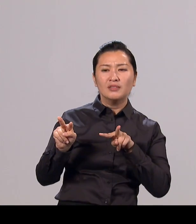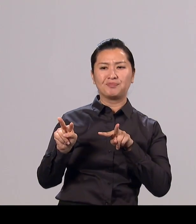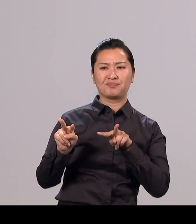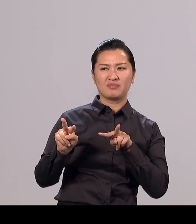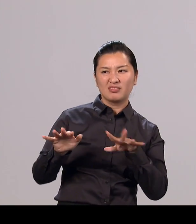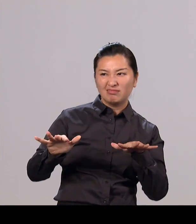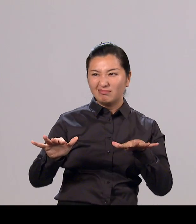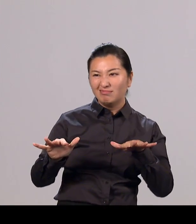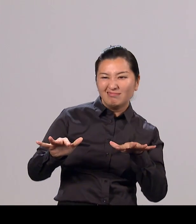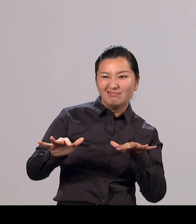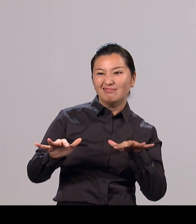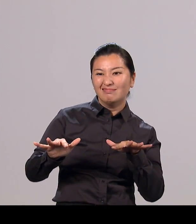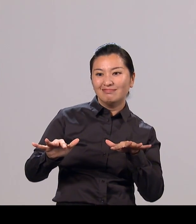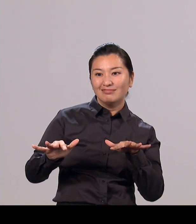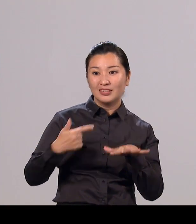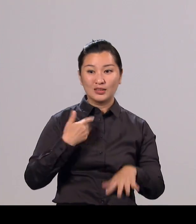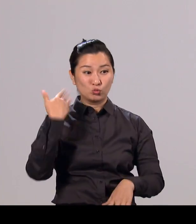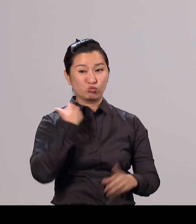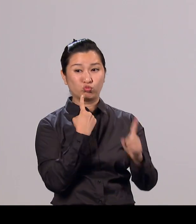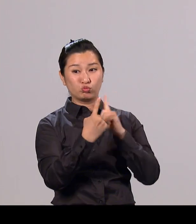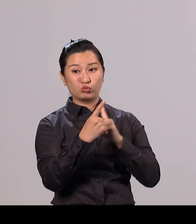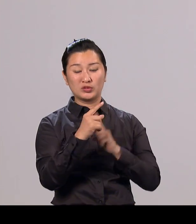I talked to Ang Hin Kee, Ang Hin Kee often brings them to his grassroots events.